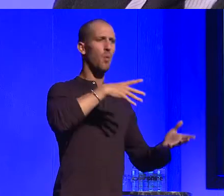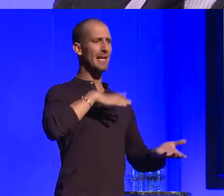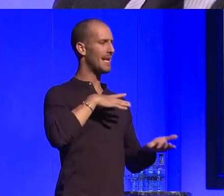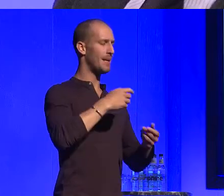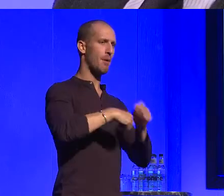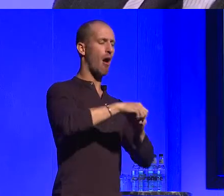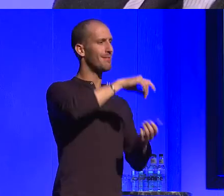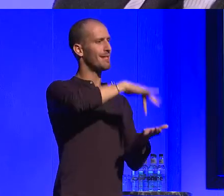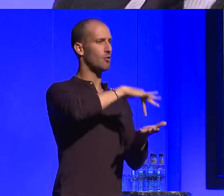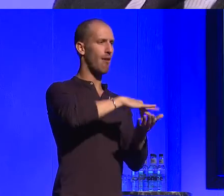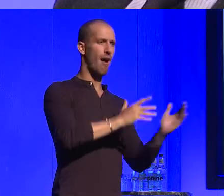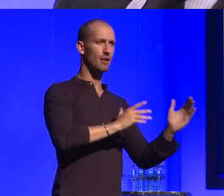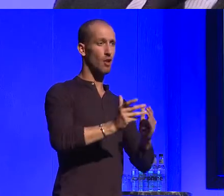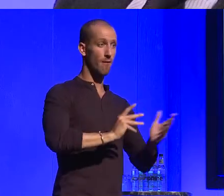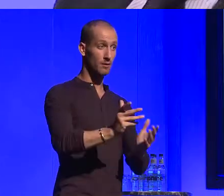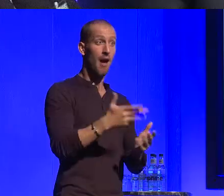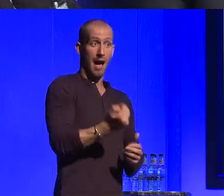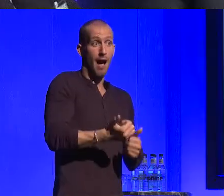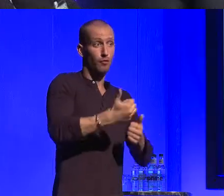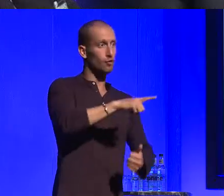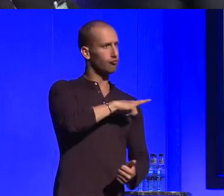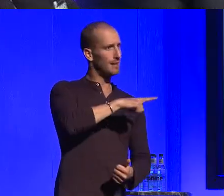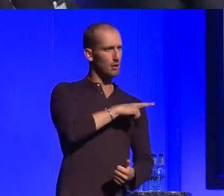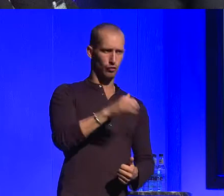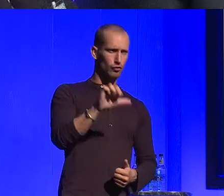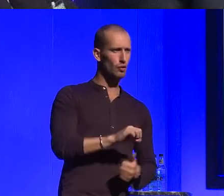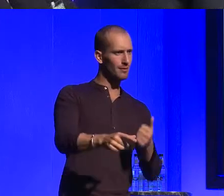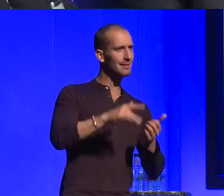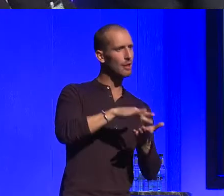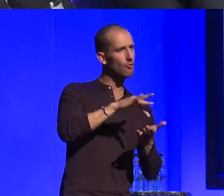There are really, really good reasons for doing this, but also problems and issues always